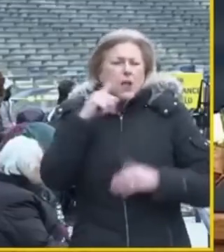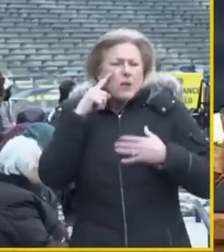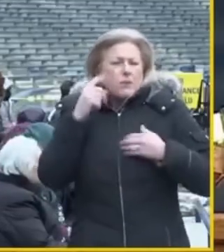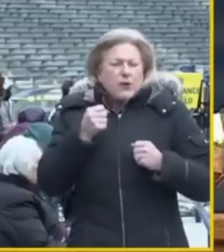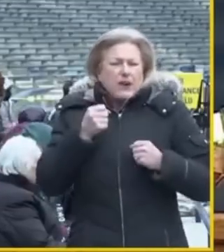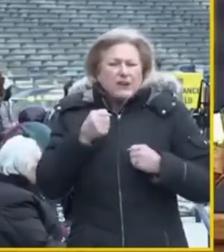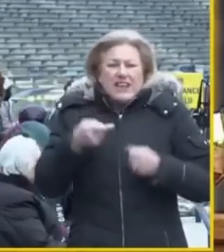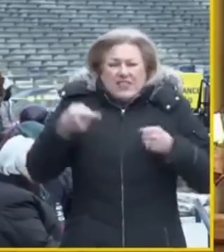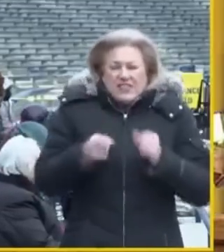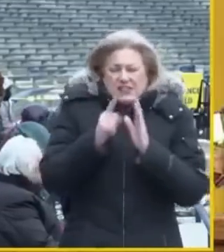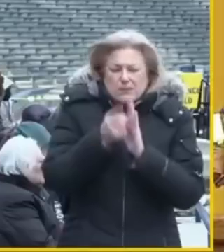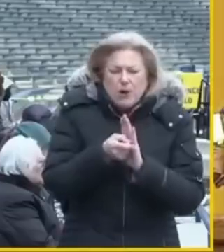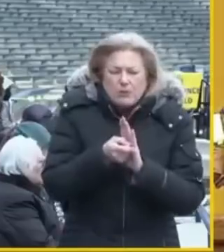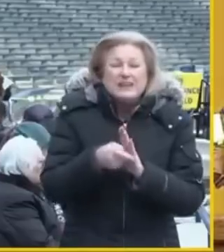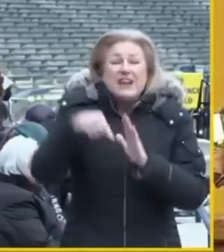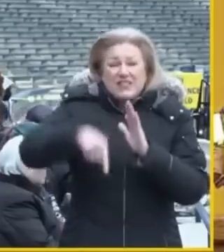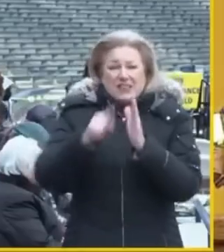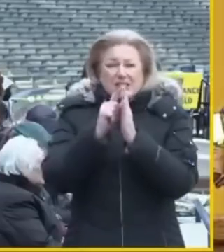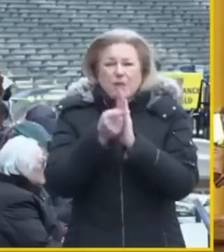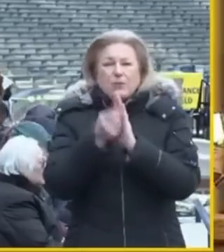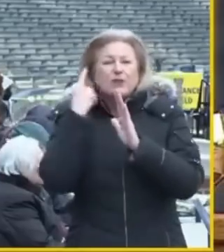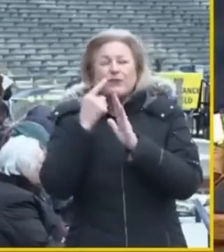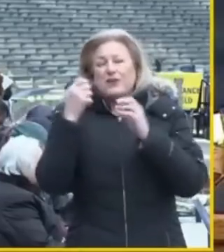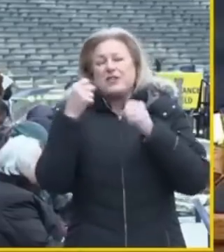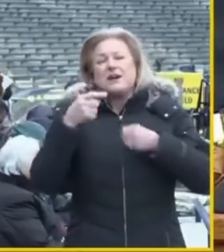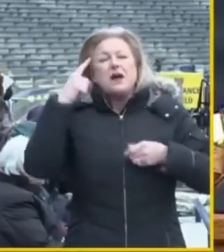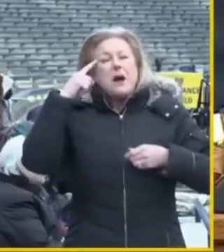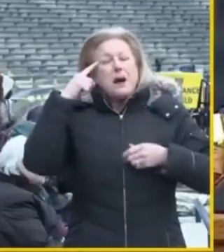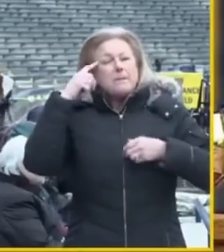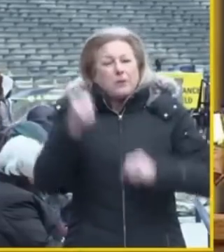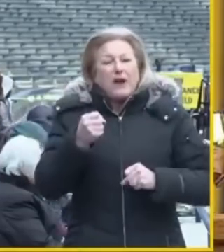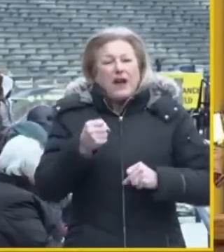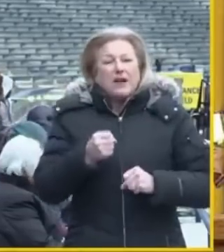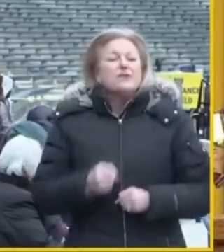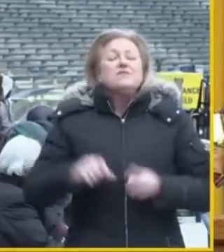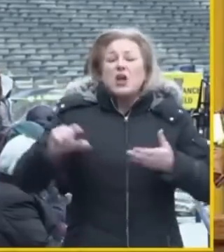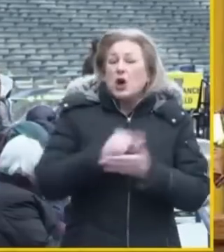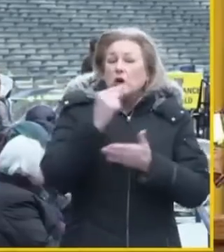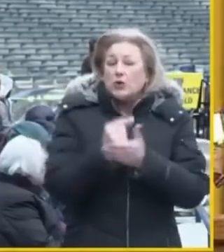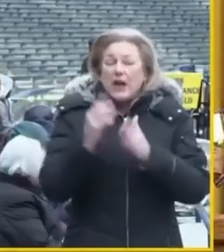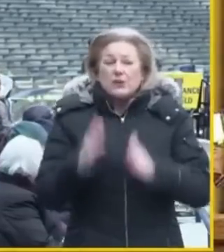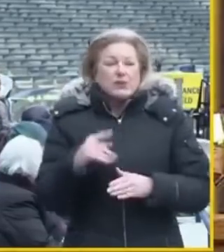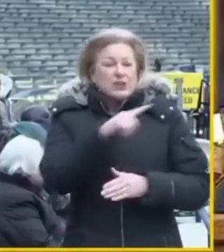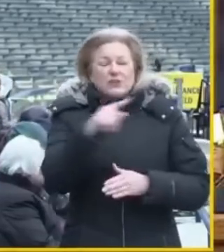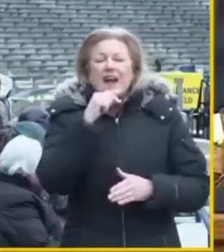this is a moment for the brave. Graduates, you are not here to do a repeat